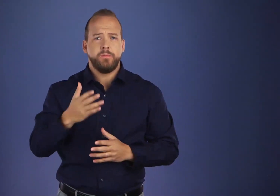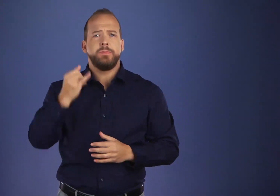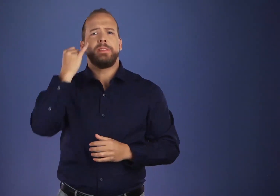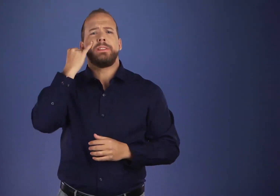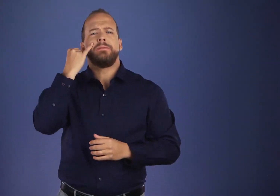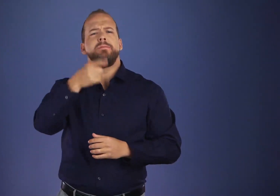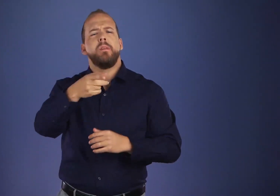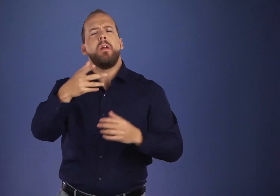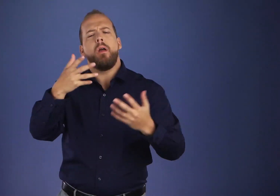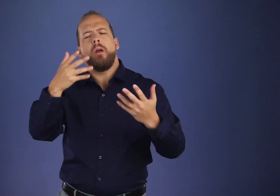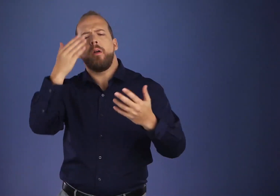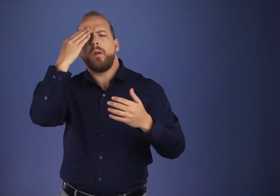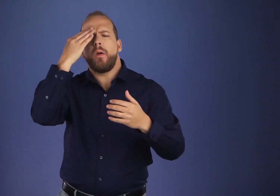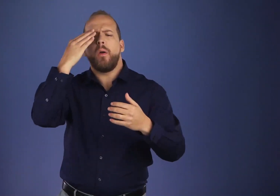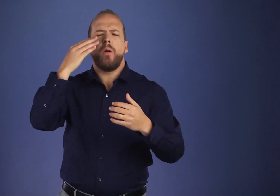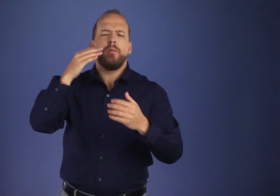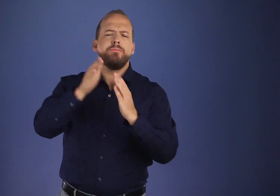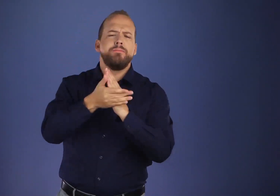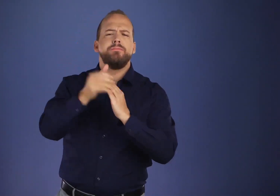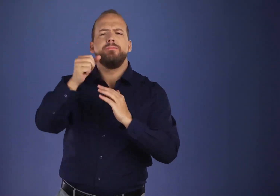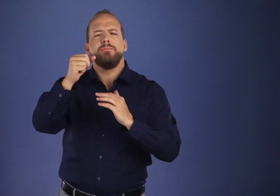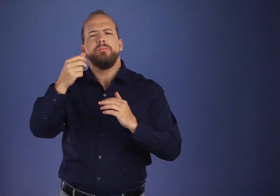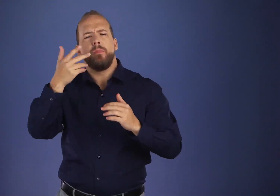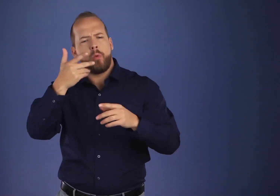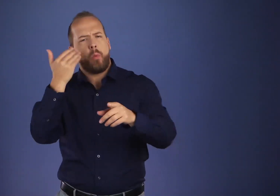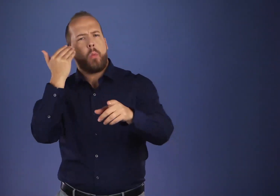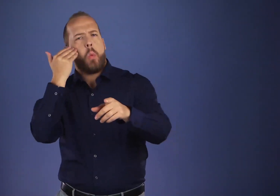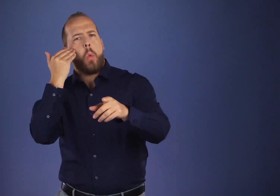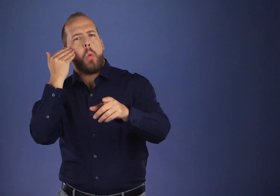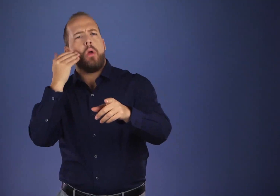And even in those cases where such a matter must be discussed,